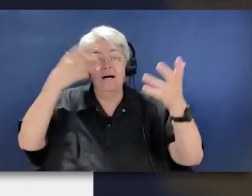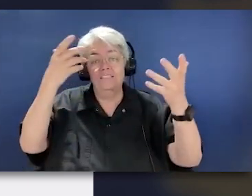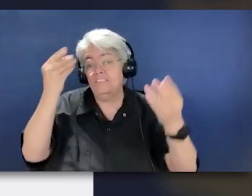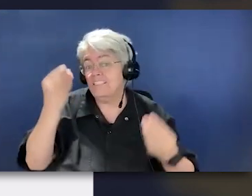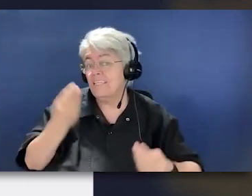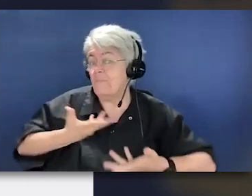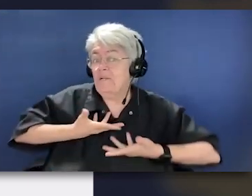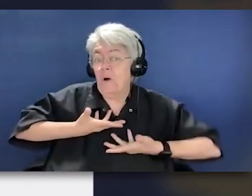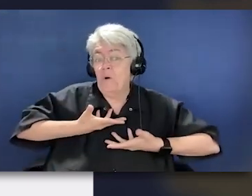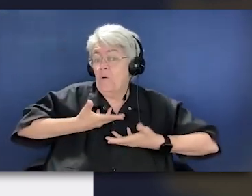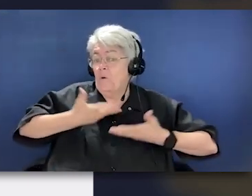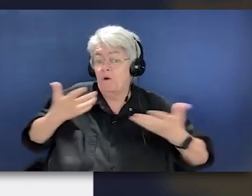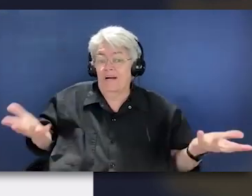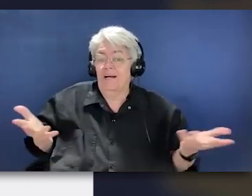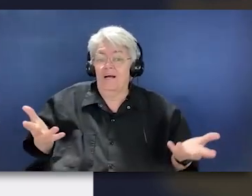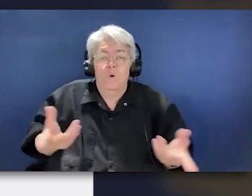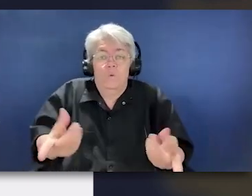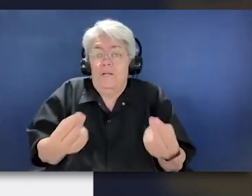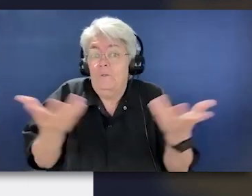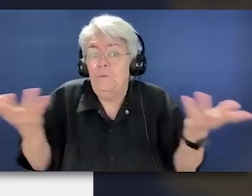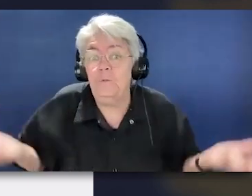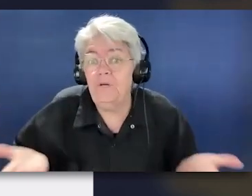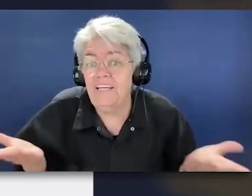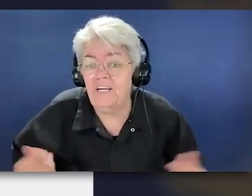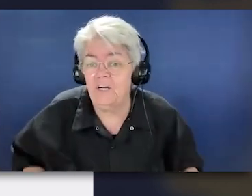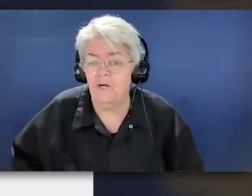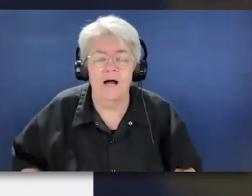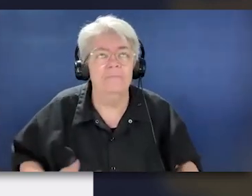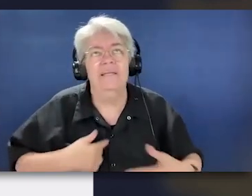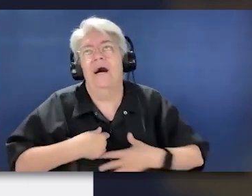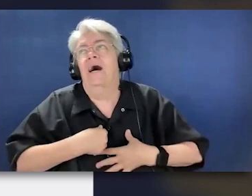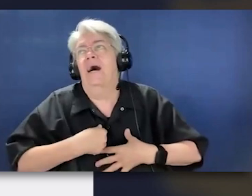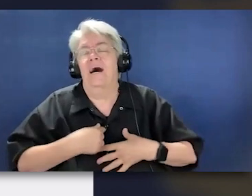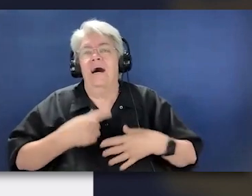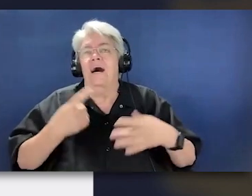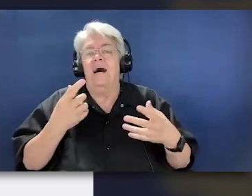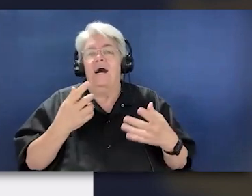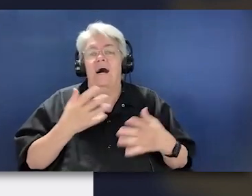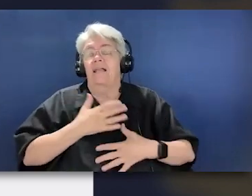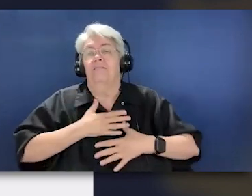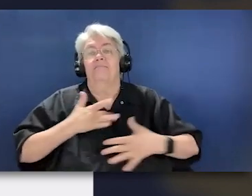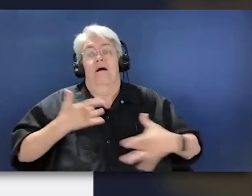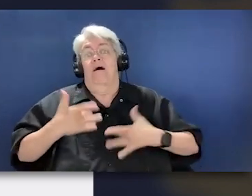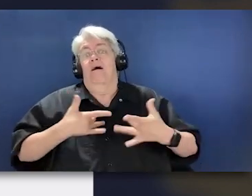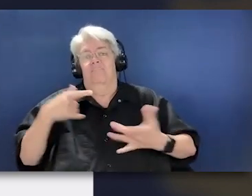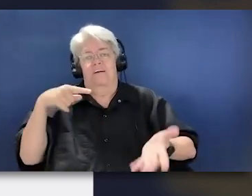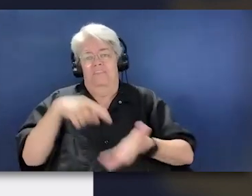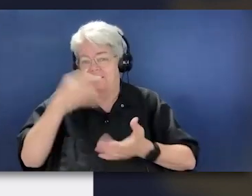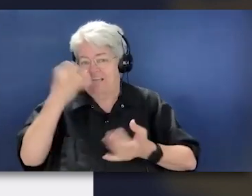know, what do you do here? Because I love the fact that this institution has a culture of this giant